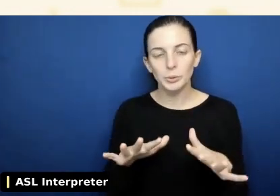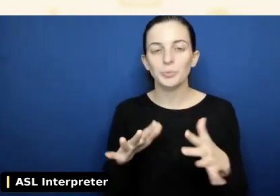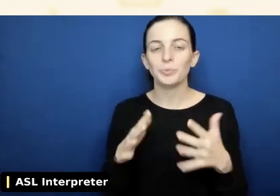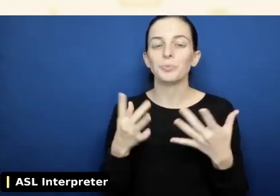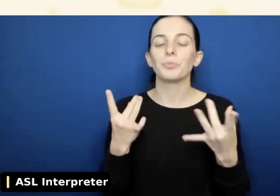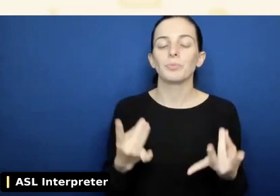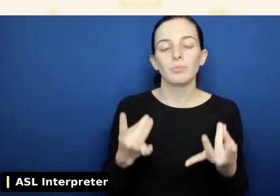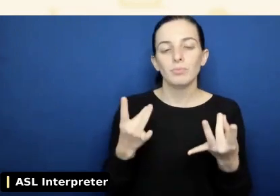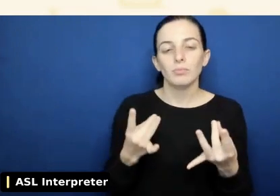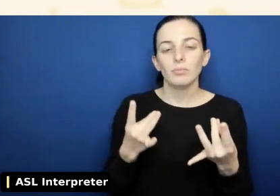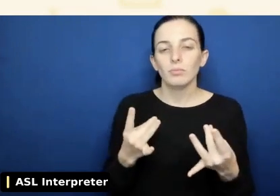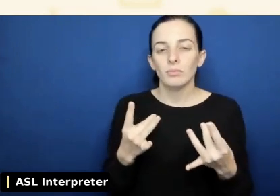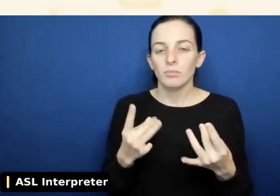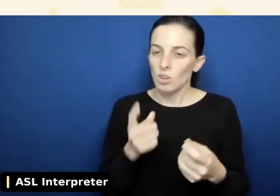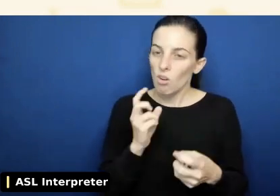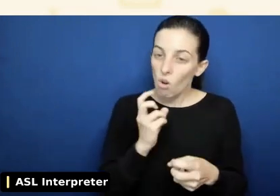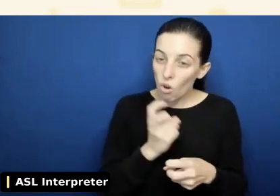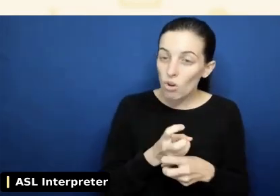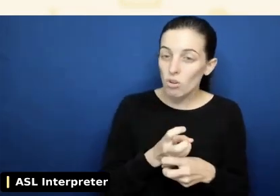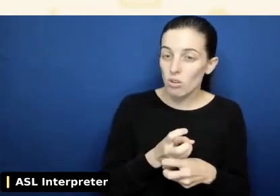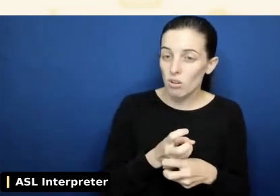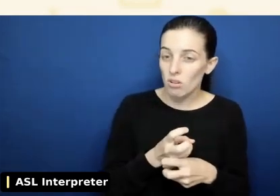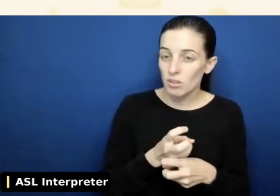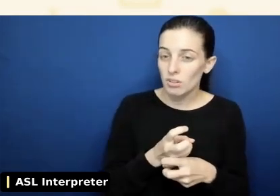So it's pretty difficult for me along walking long distances.